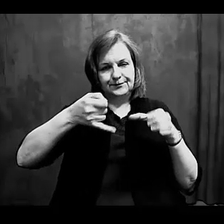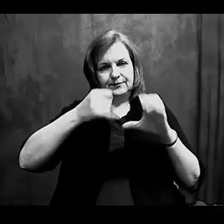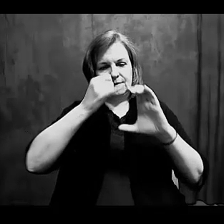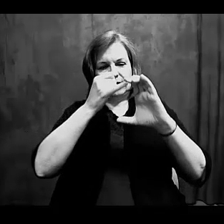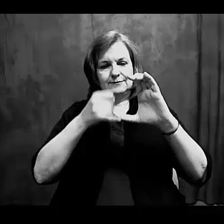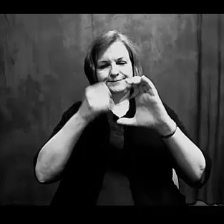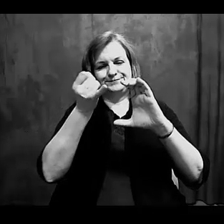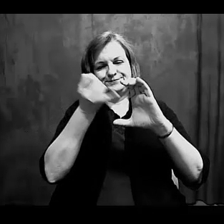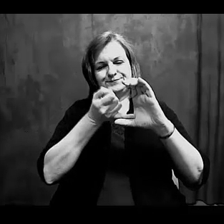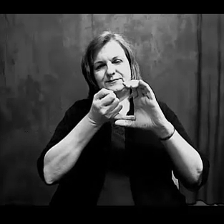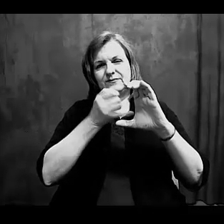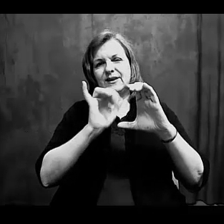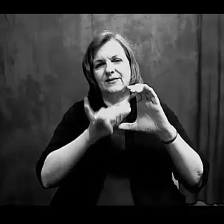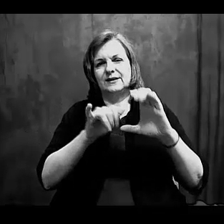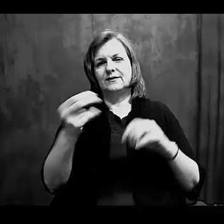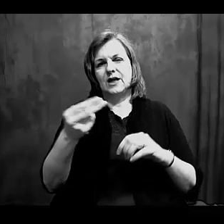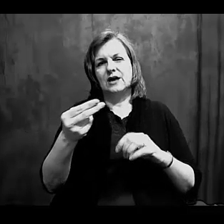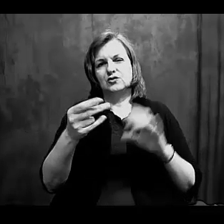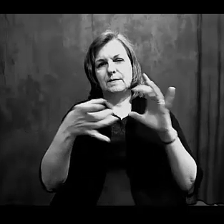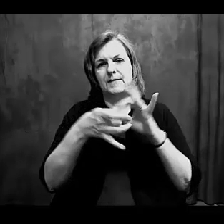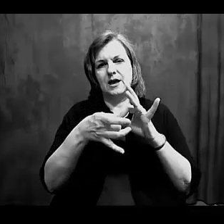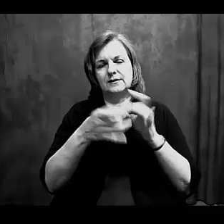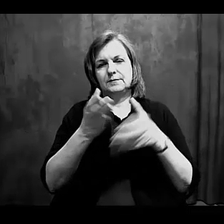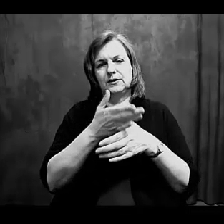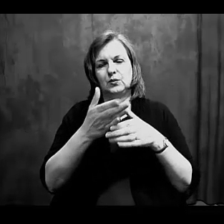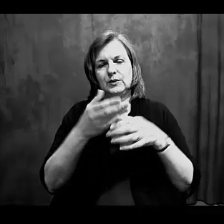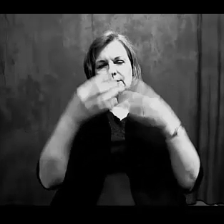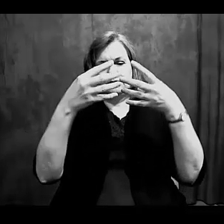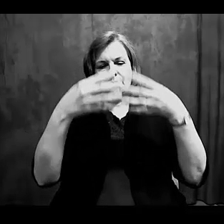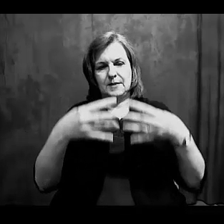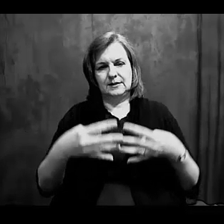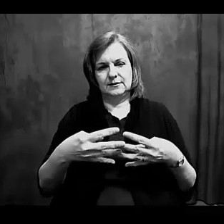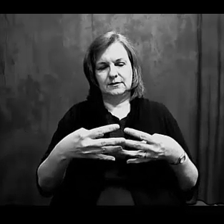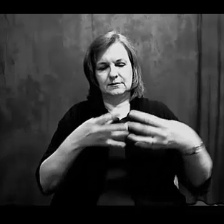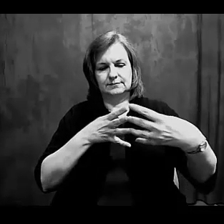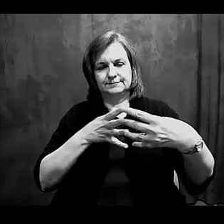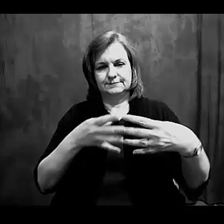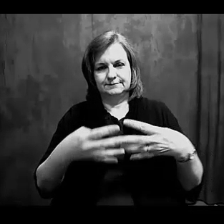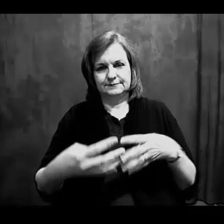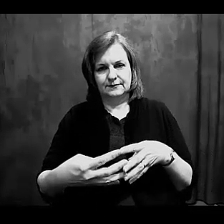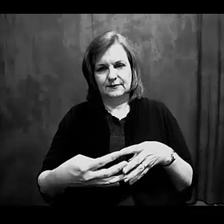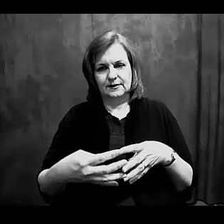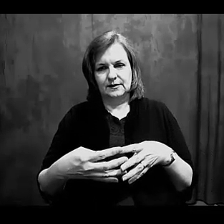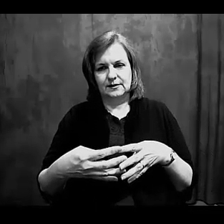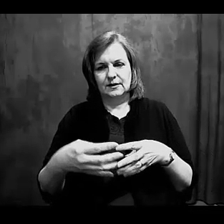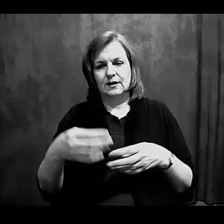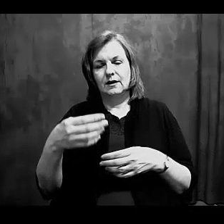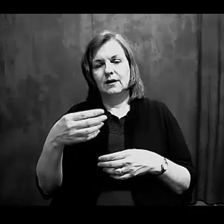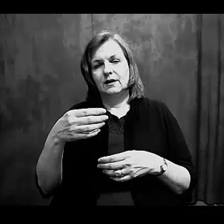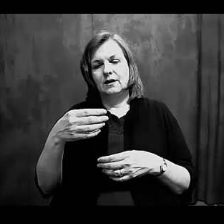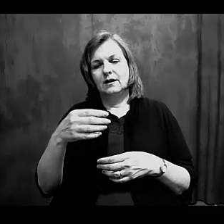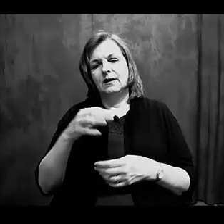the middle these would actually be the hydrogen bonds between the bases so her work was critical in